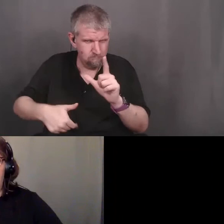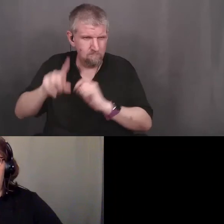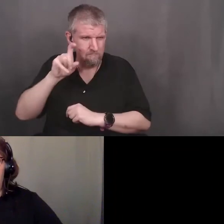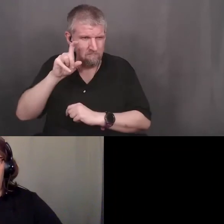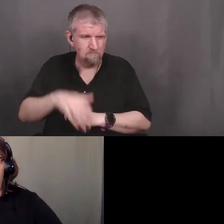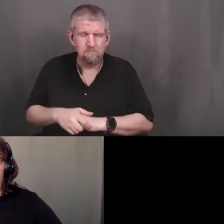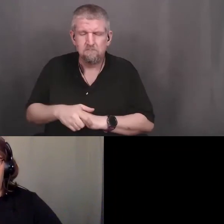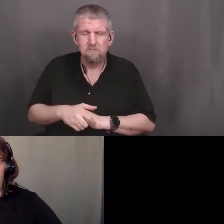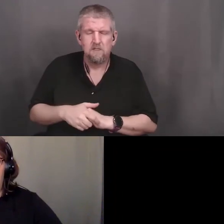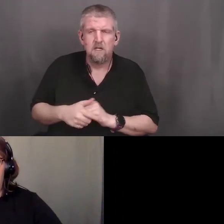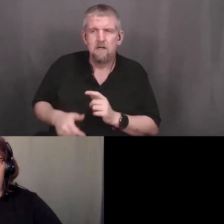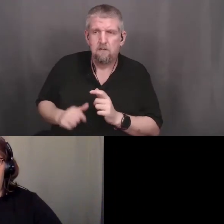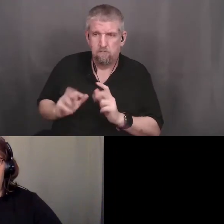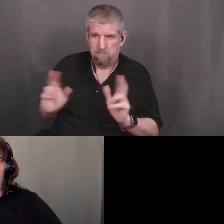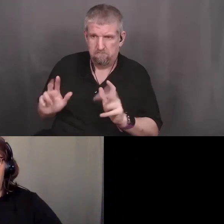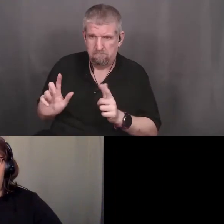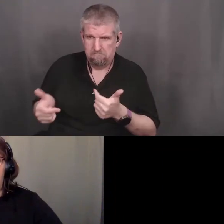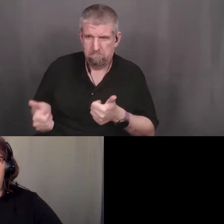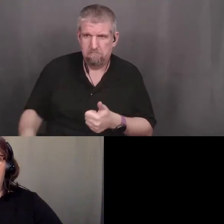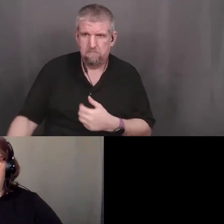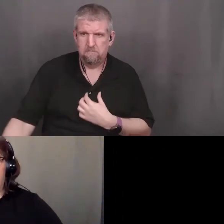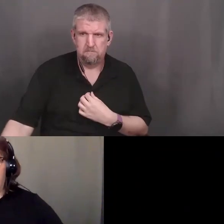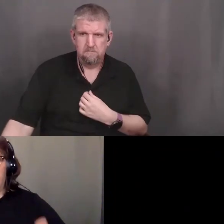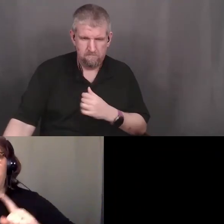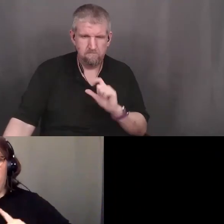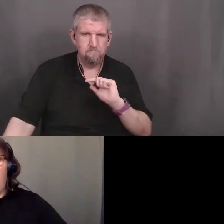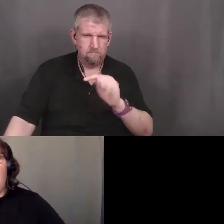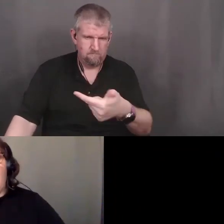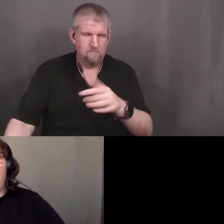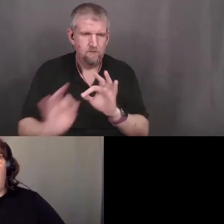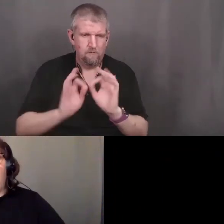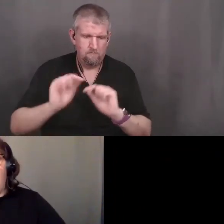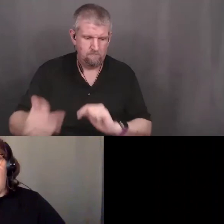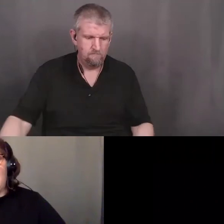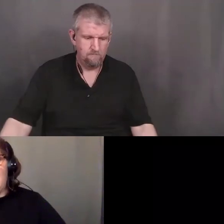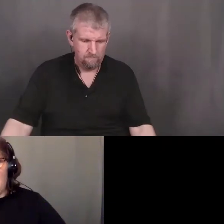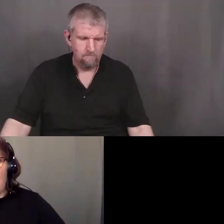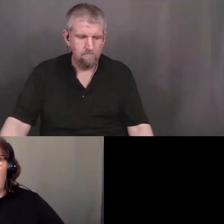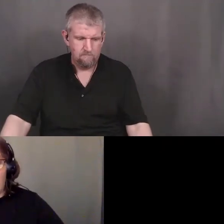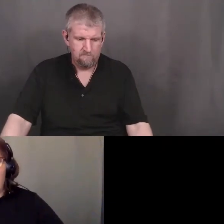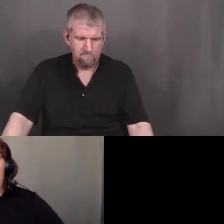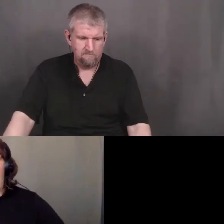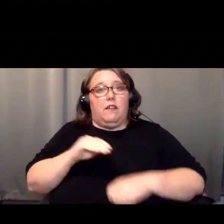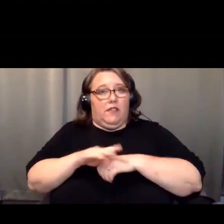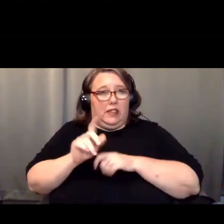So, if they're receiving SSI, yes, that generally does affect people. And if they're receiving benefits